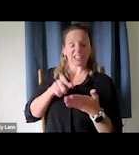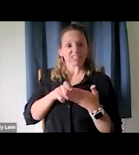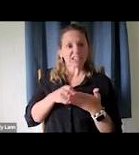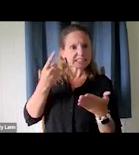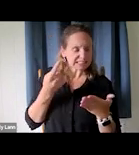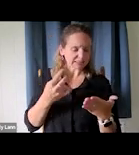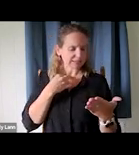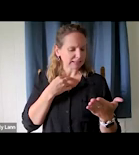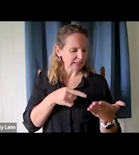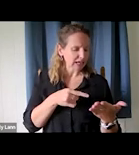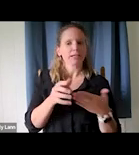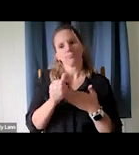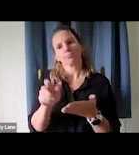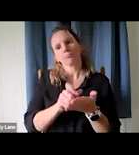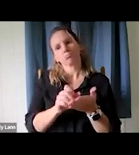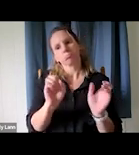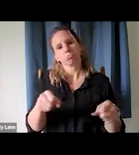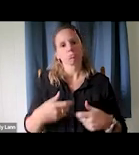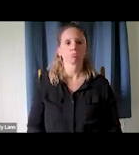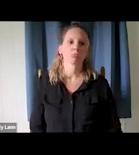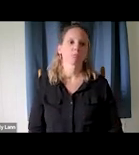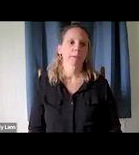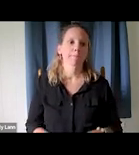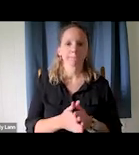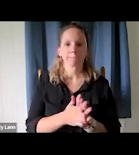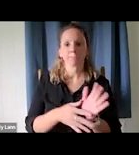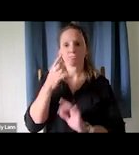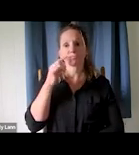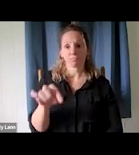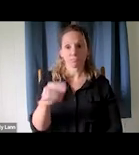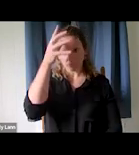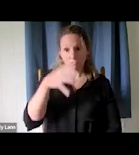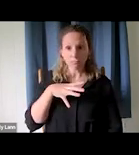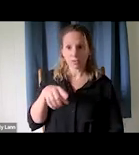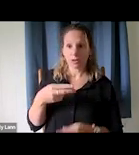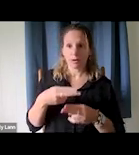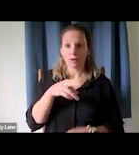it can guide you in your writing. So for this gentleman, his name is Julian,